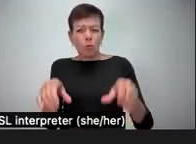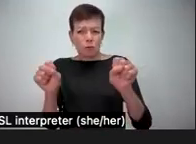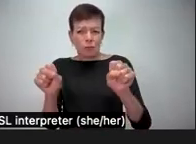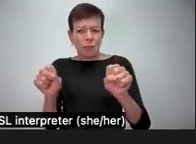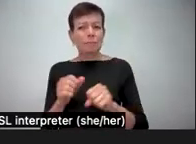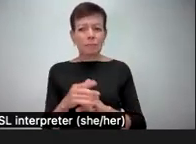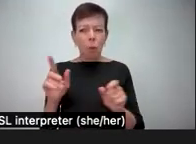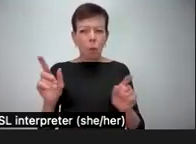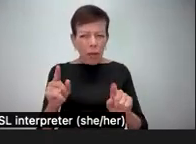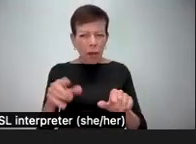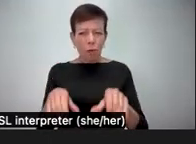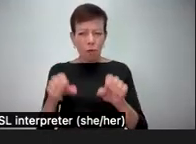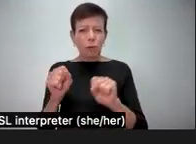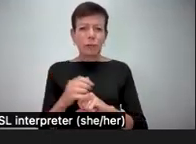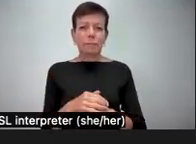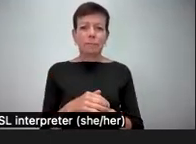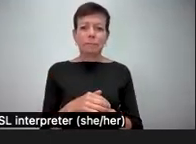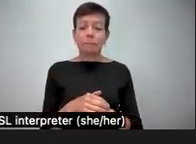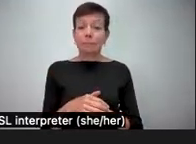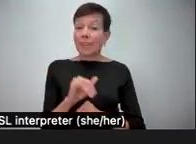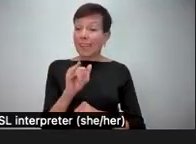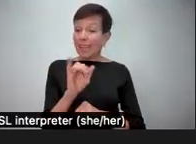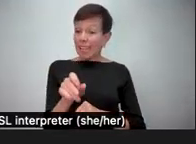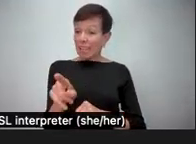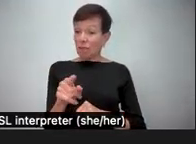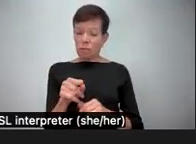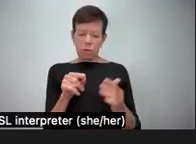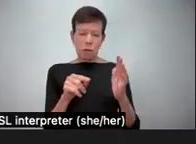We'd like to know about any safety concerns you foresee. Again, just we want to know that